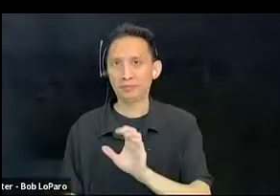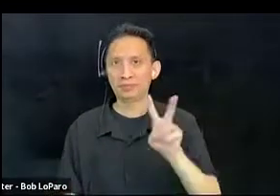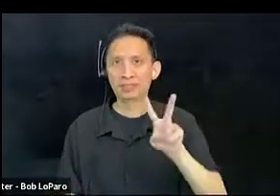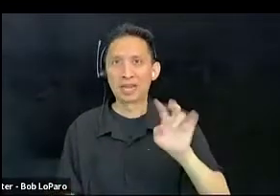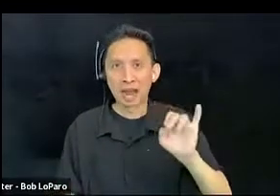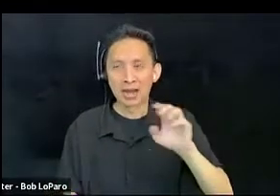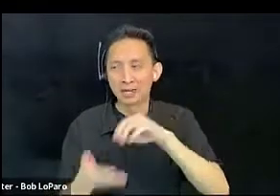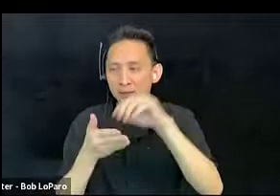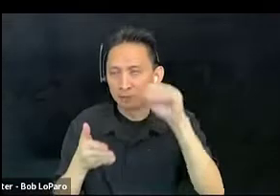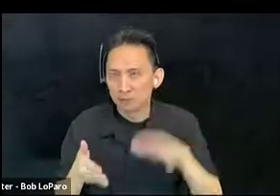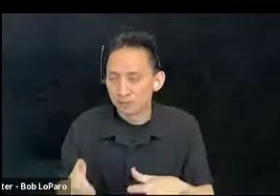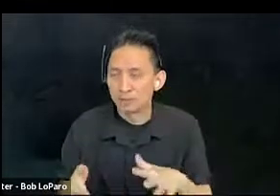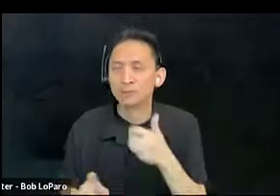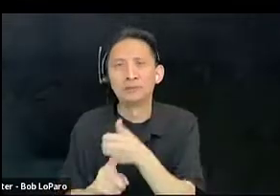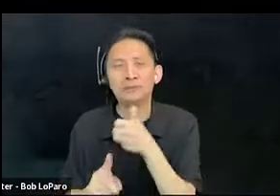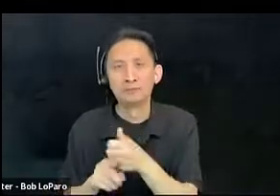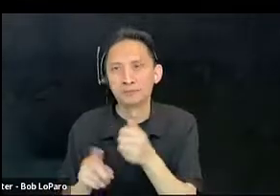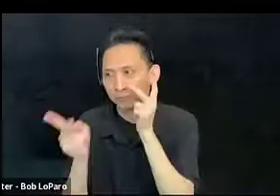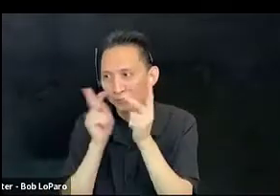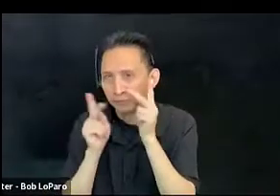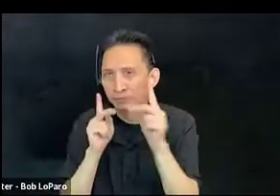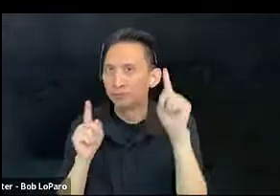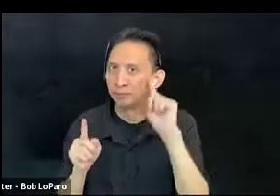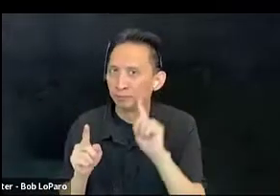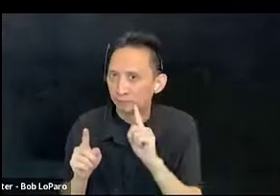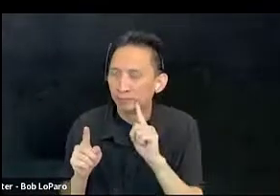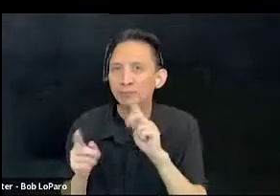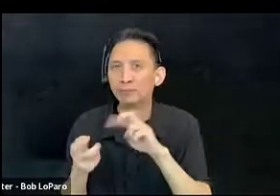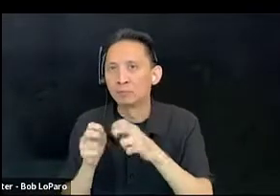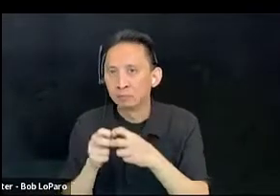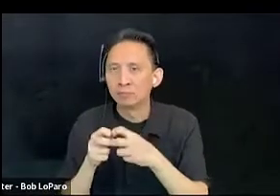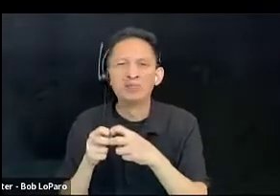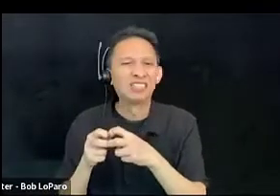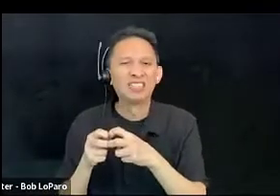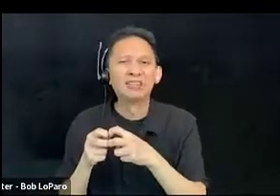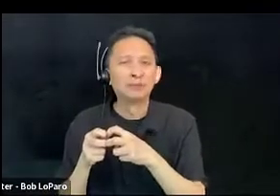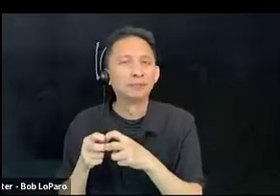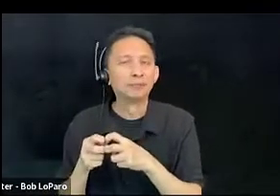needs to be viewed with a little bit of salt or whatever.